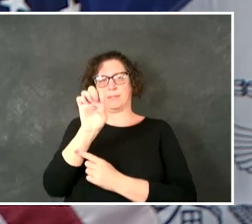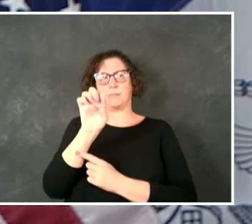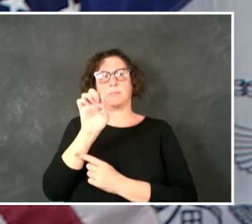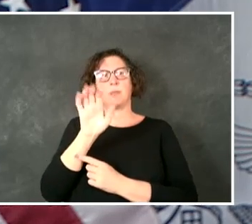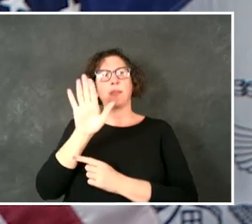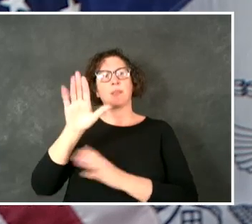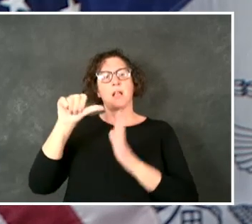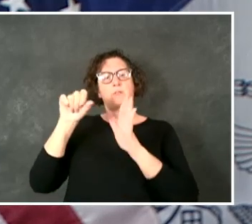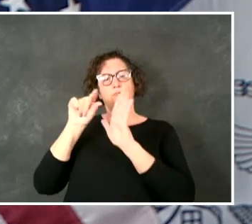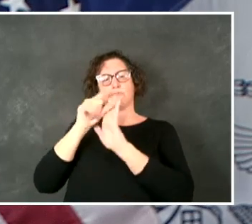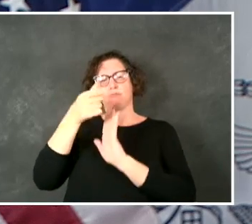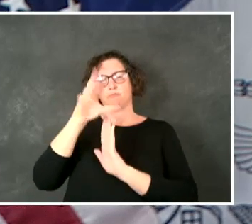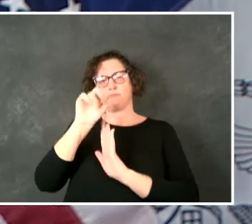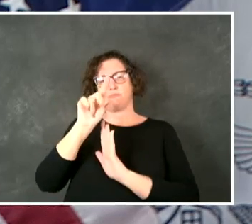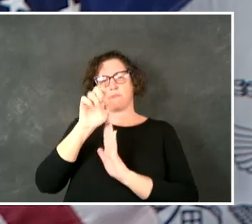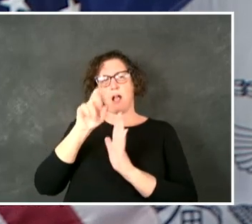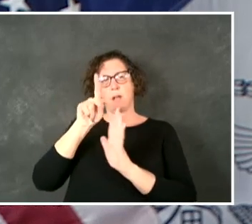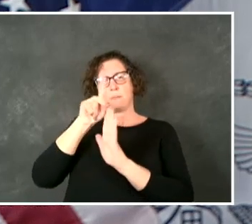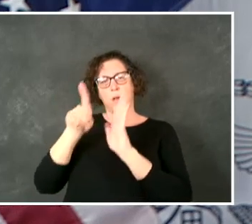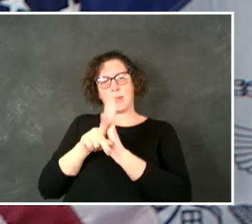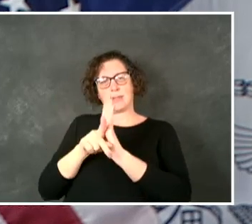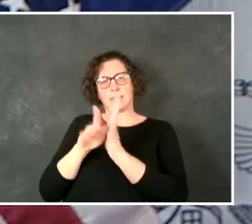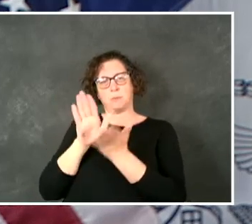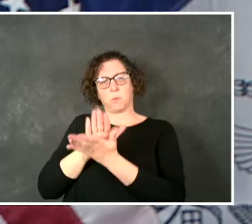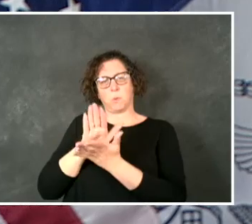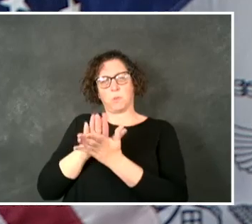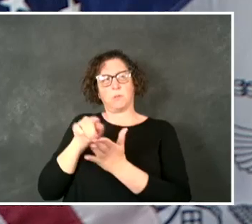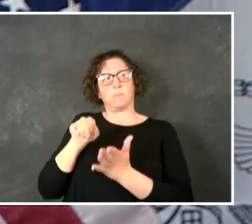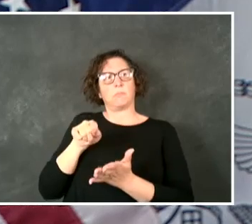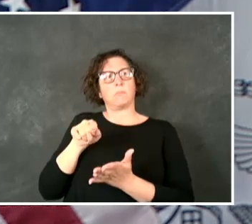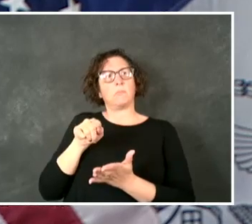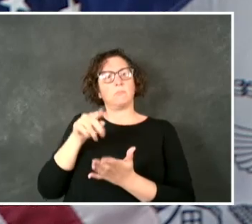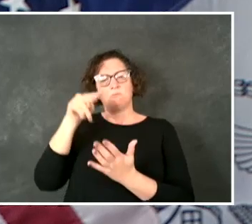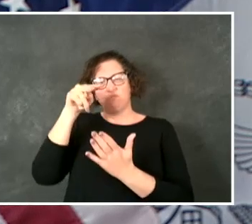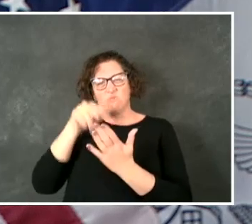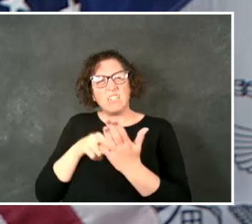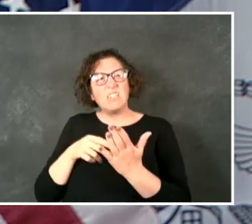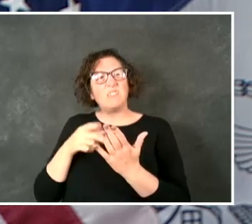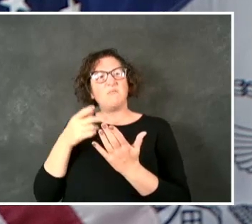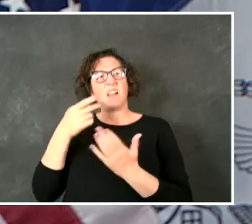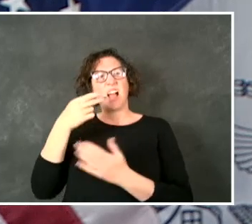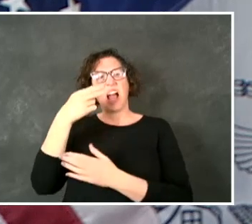CONSIDERING A POLICY THAT MANY ADVOCATES THINK IS UNACCEPTABLE. THEY DON'T WANT